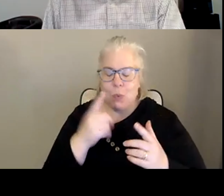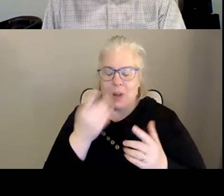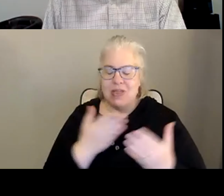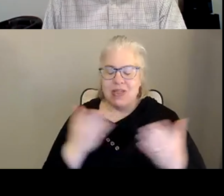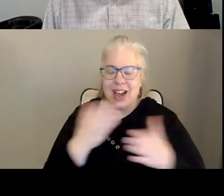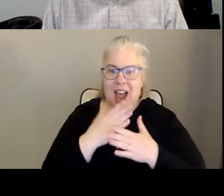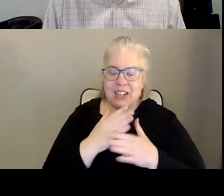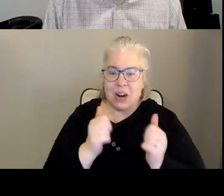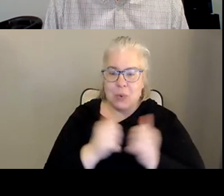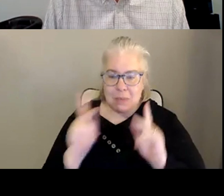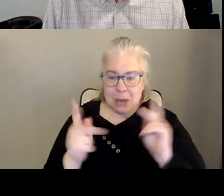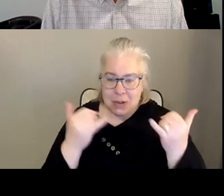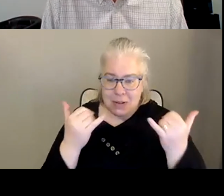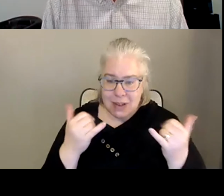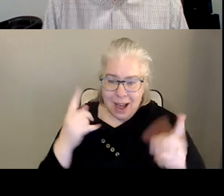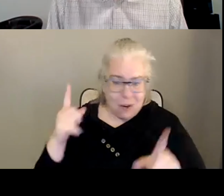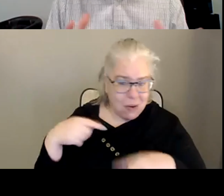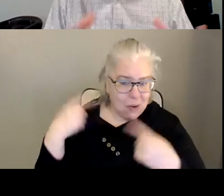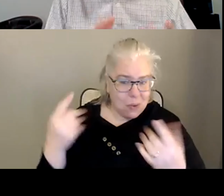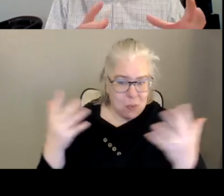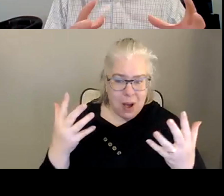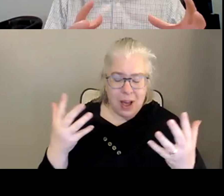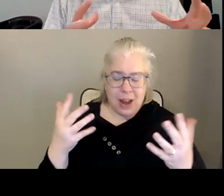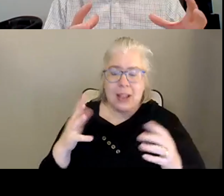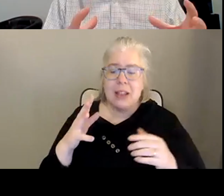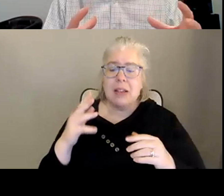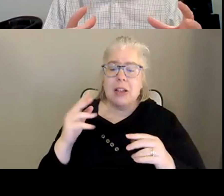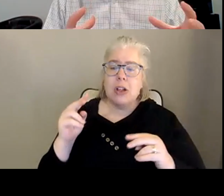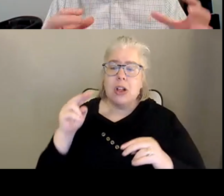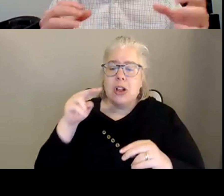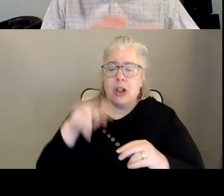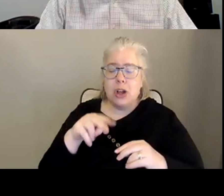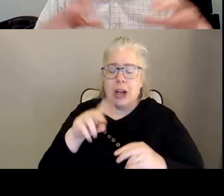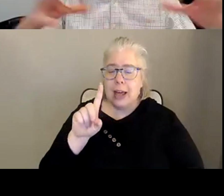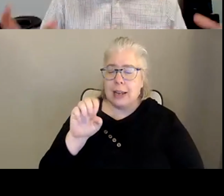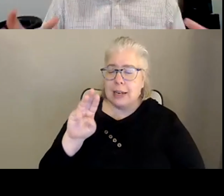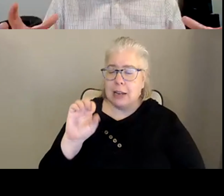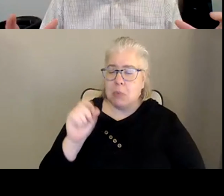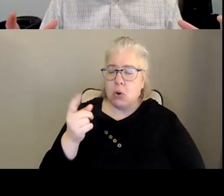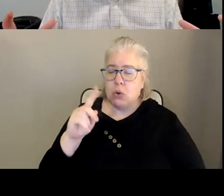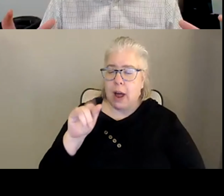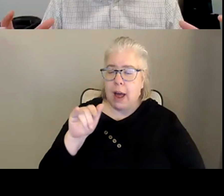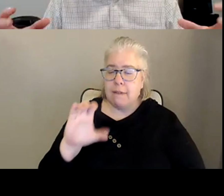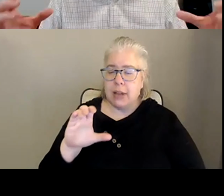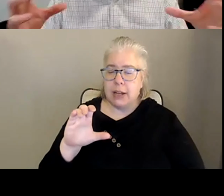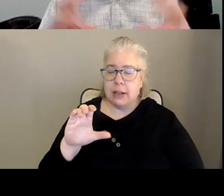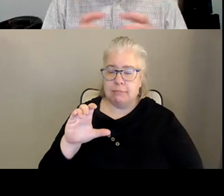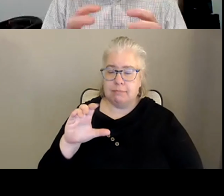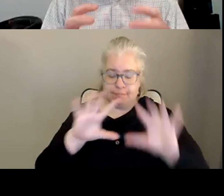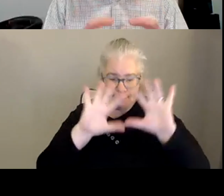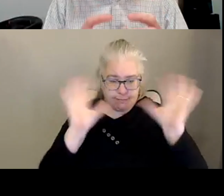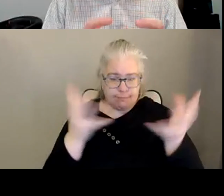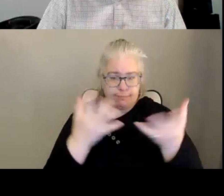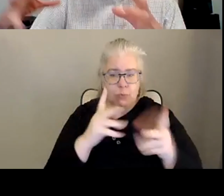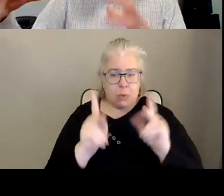for the last month is kind of looking at the demographics of the clients that you serve. And comparing that demographic